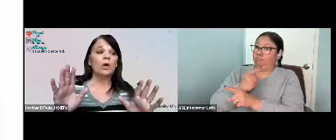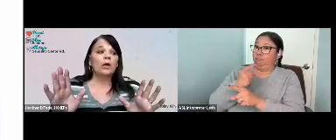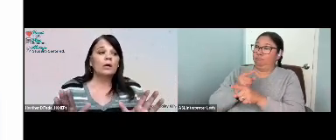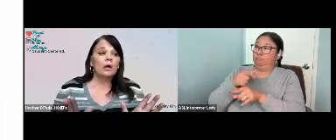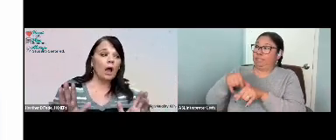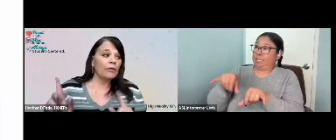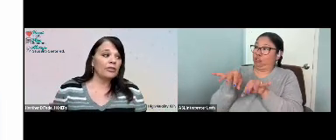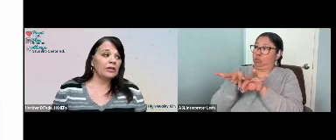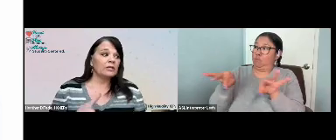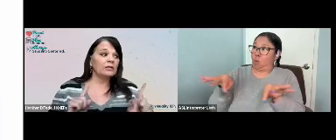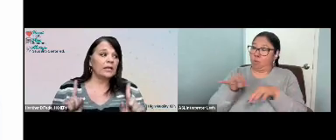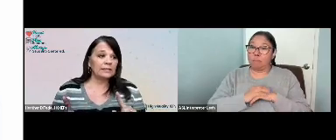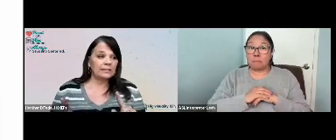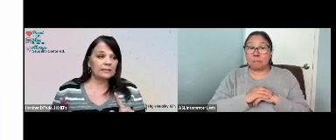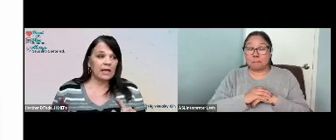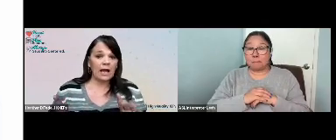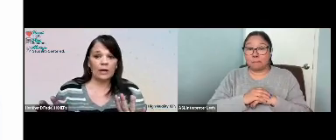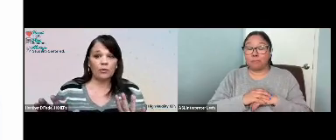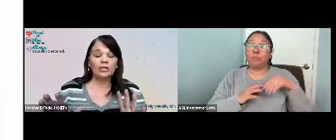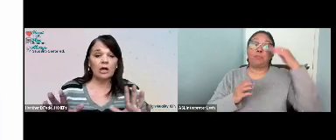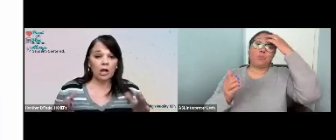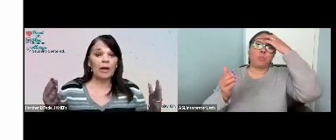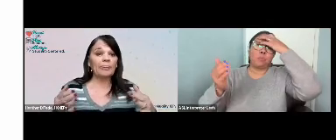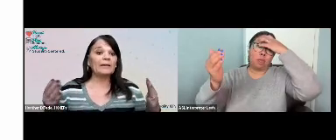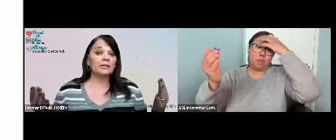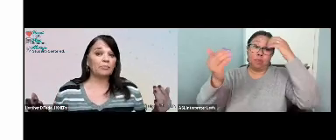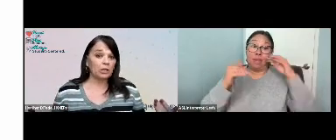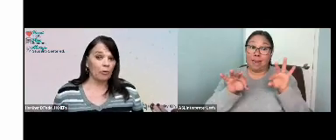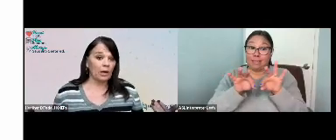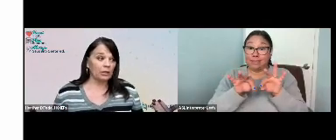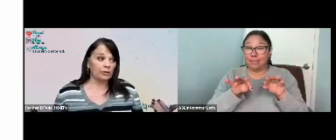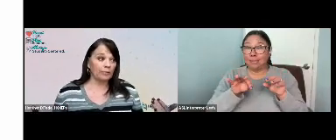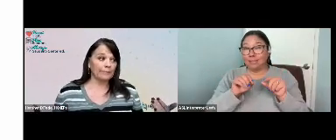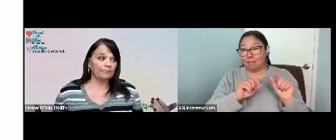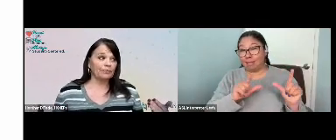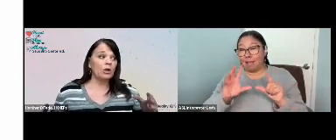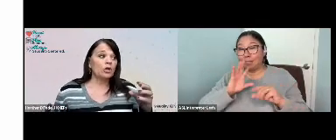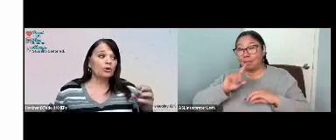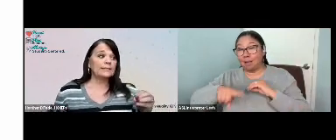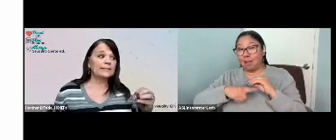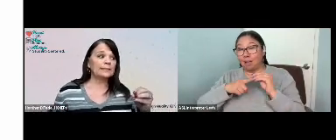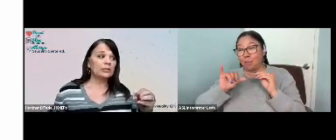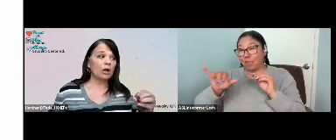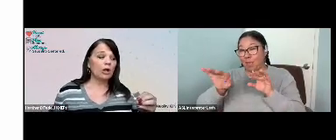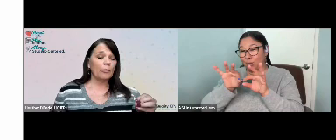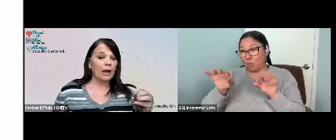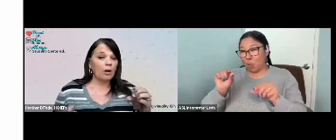So, on the next slide, we're going to talk about that diploma a little bit. Kristin did talk